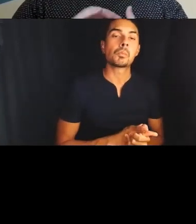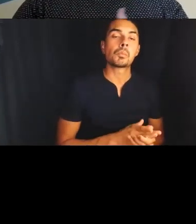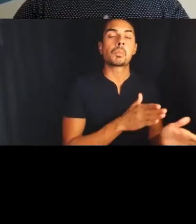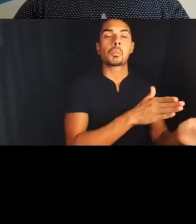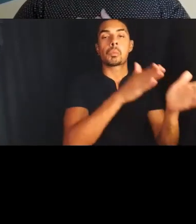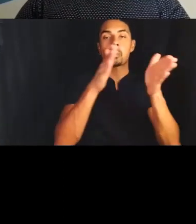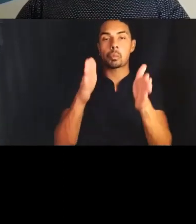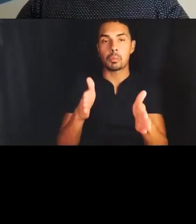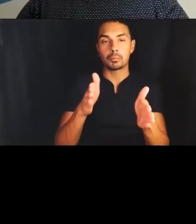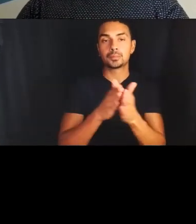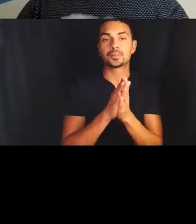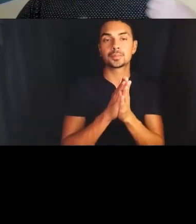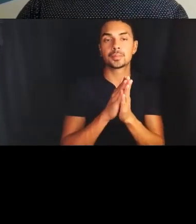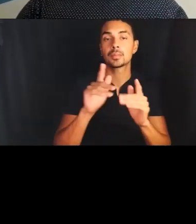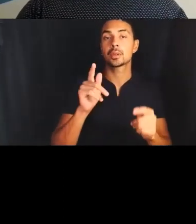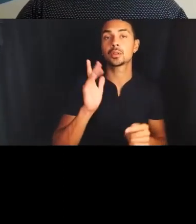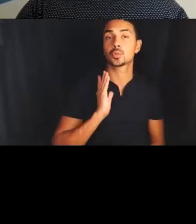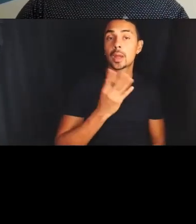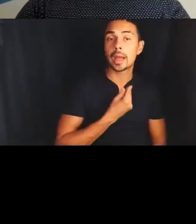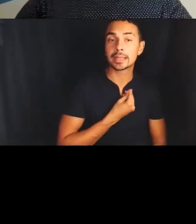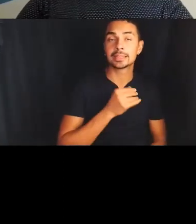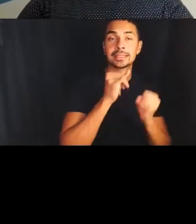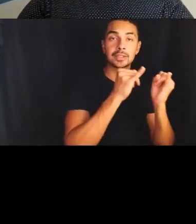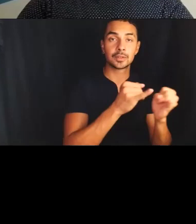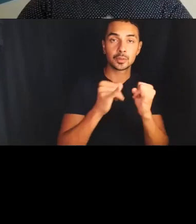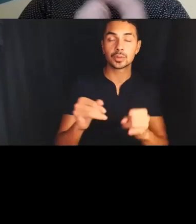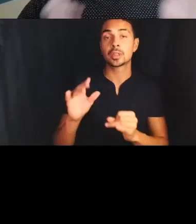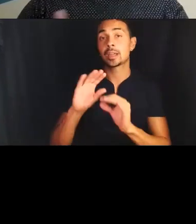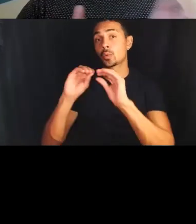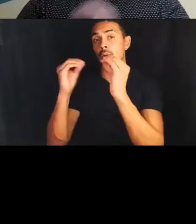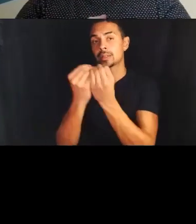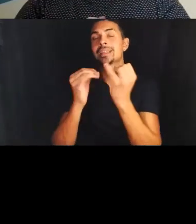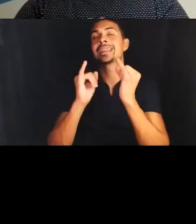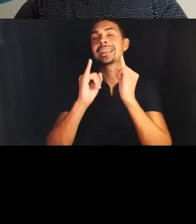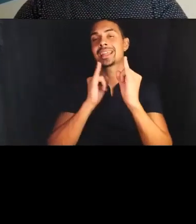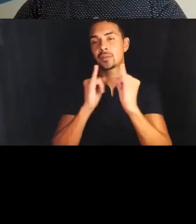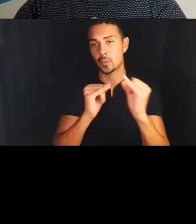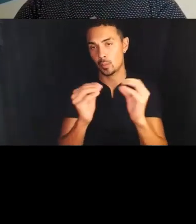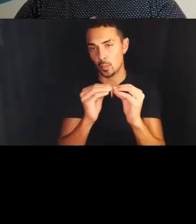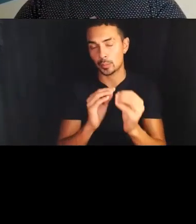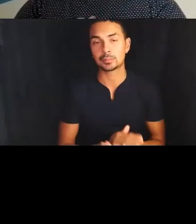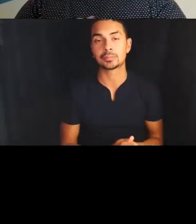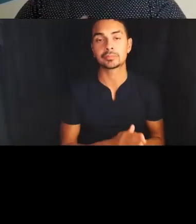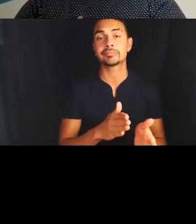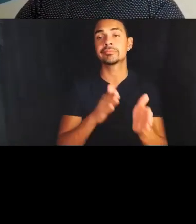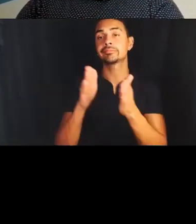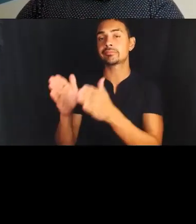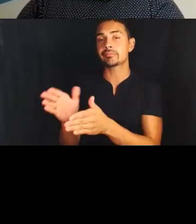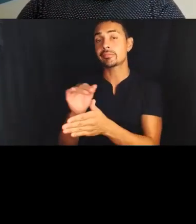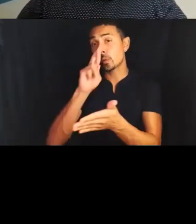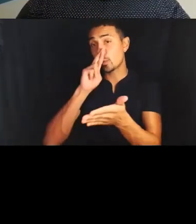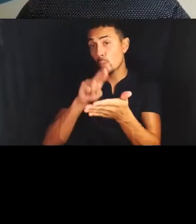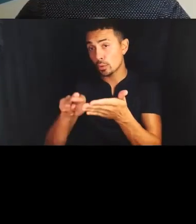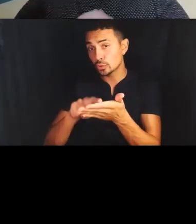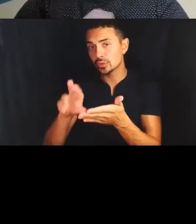and more work with trans individuals and organizations. And as michael said, we also are gonna do a lot of research and compile